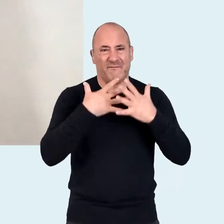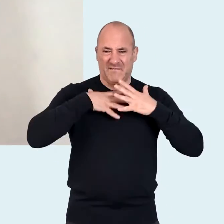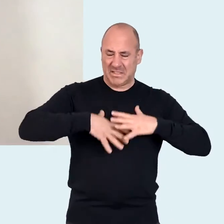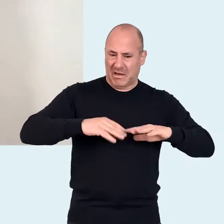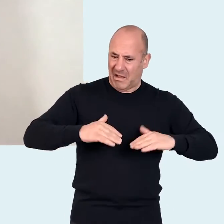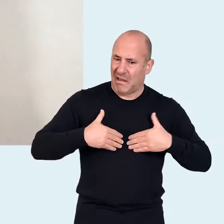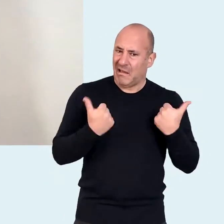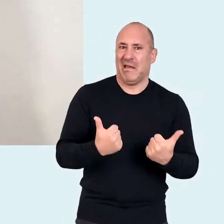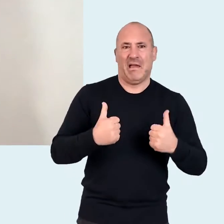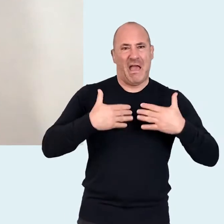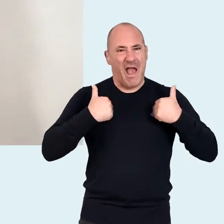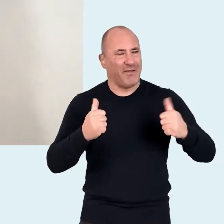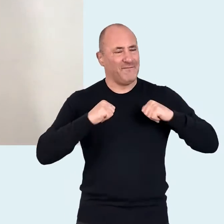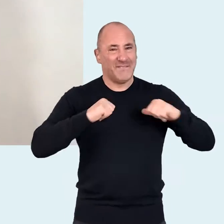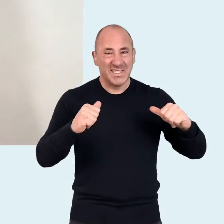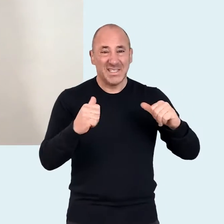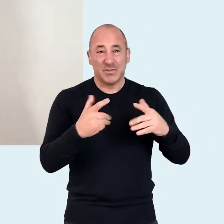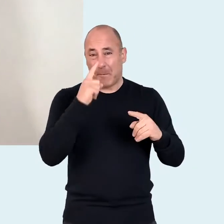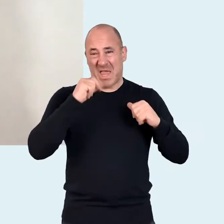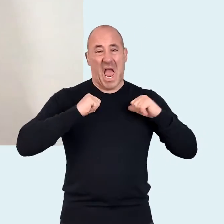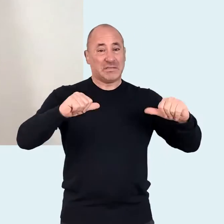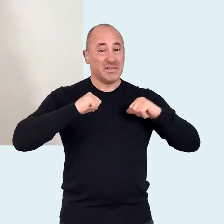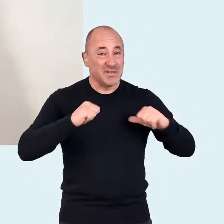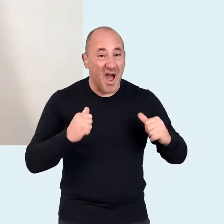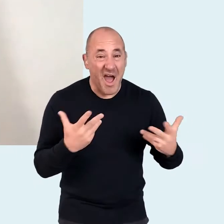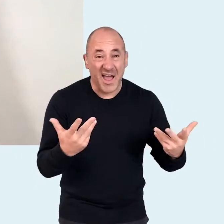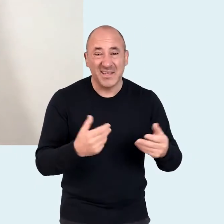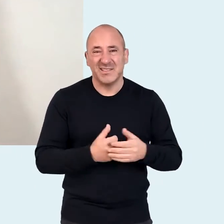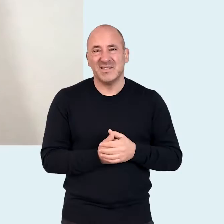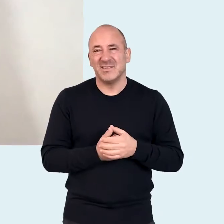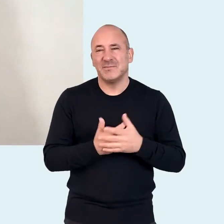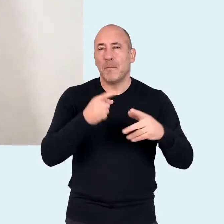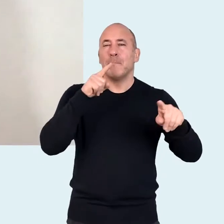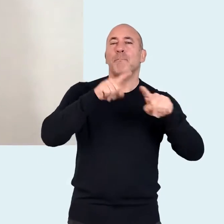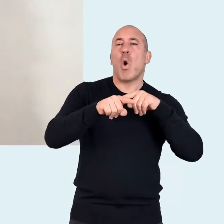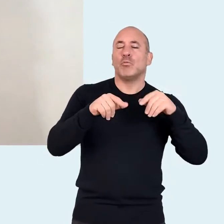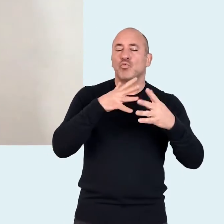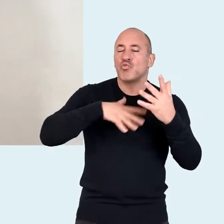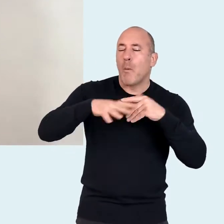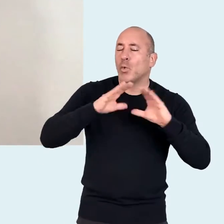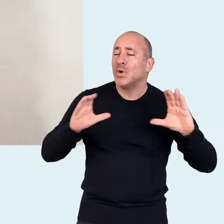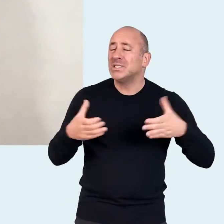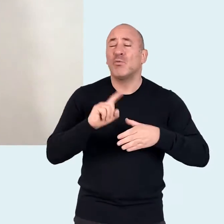mental or physical well-being or health. It could be a form of exercise. But most of the